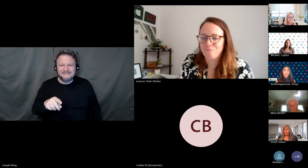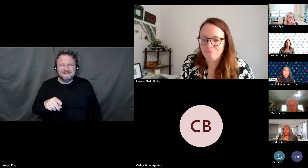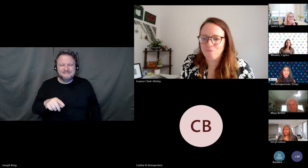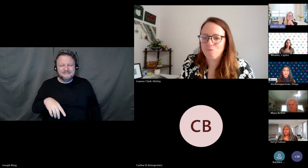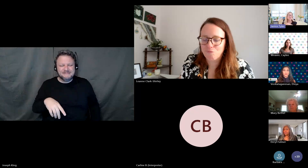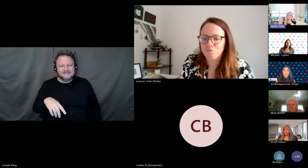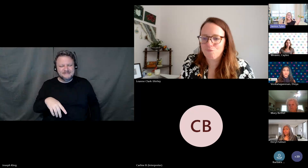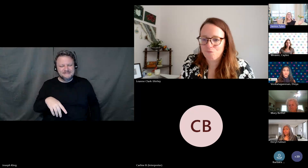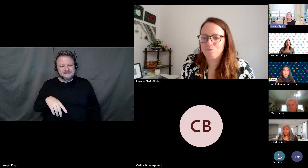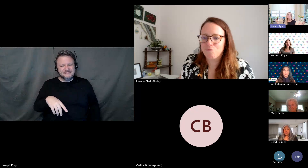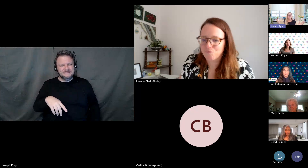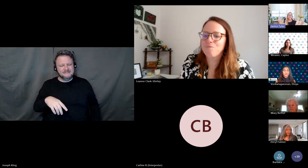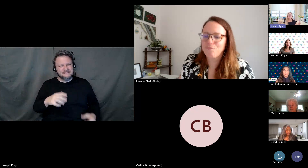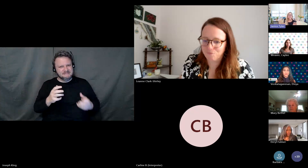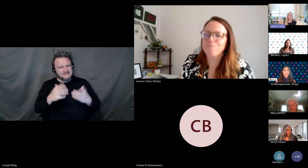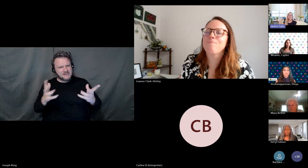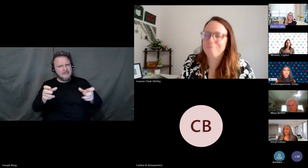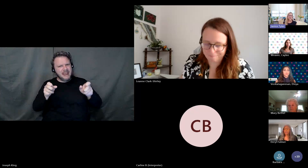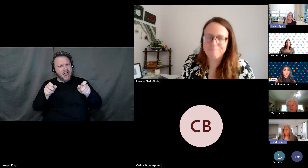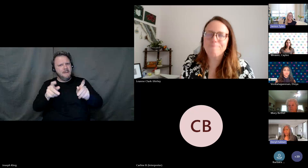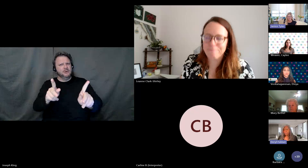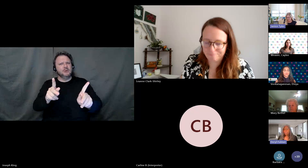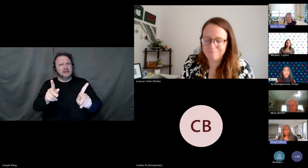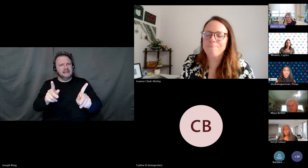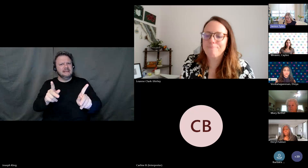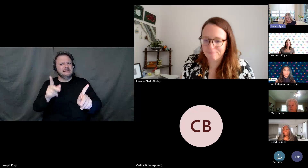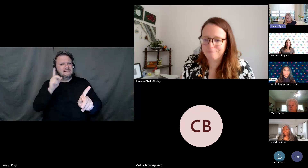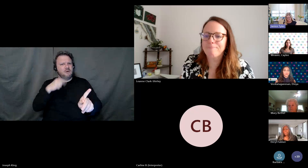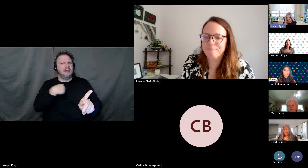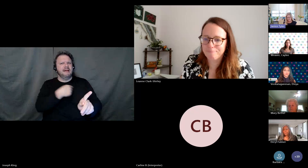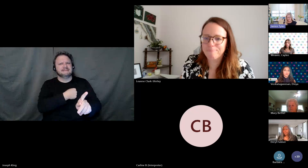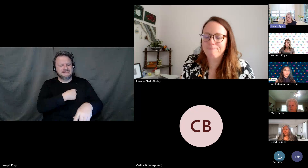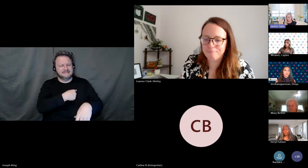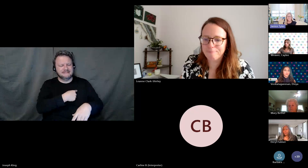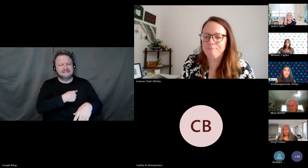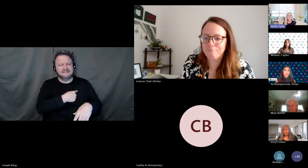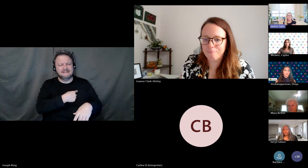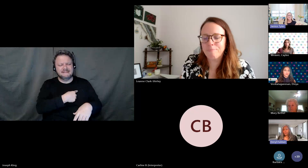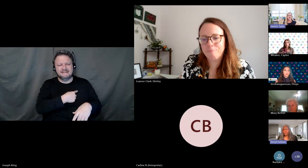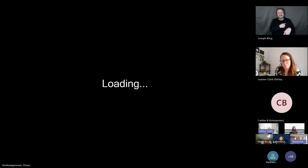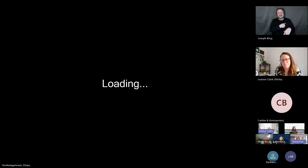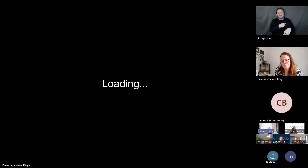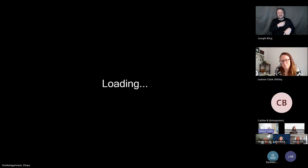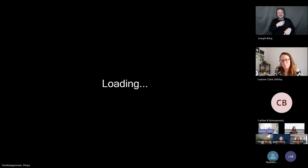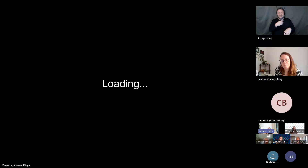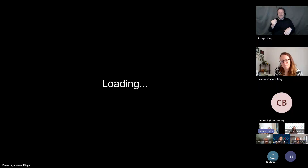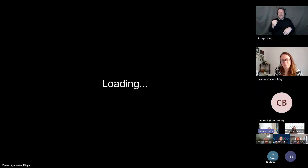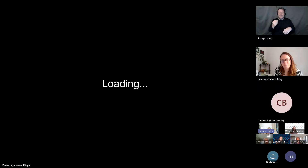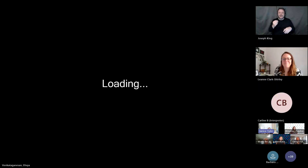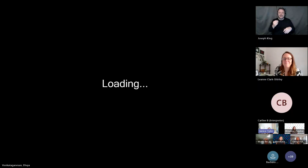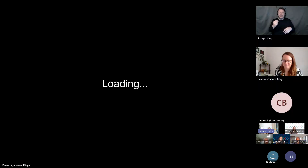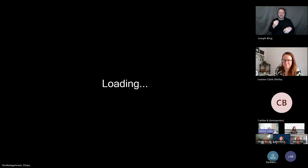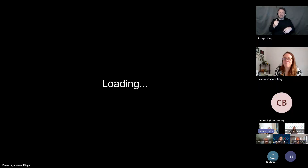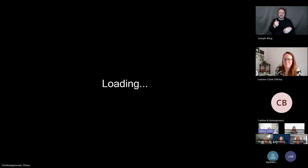Yeah, we're, there's just so many opportunities for us and and the the giving out the couple things that you mentioned that are right Yeah.